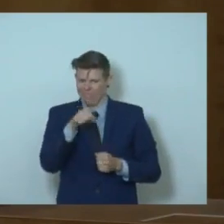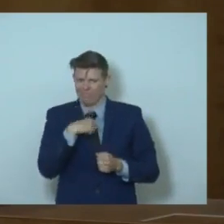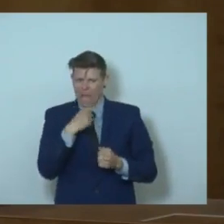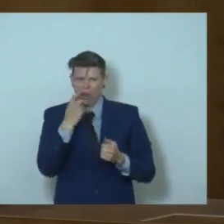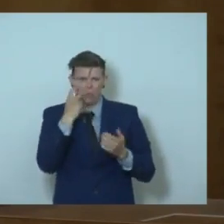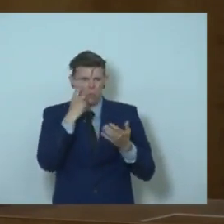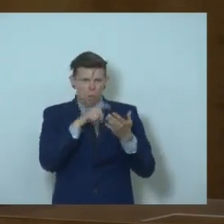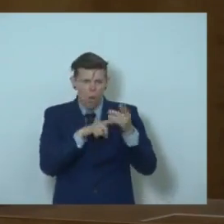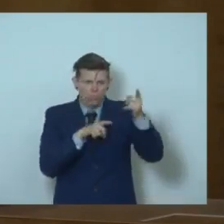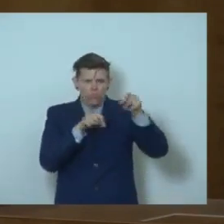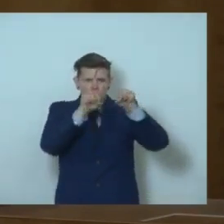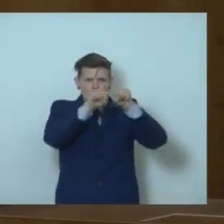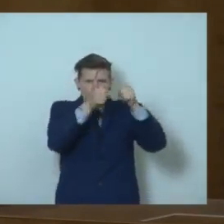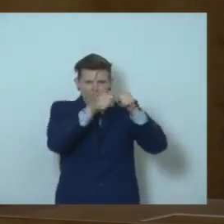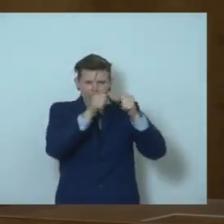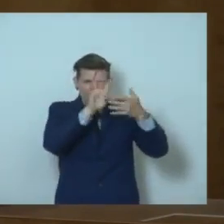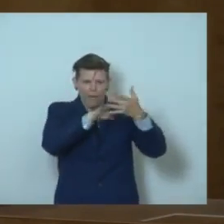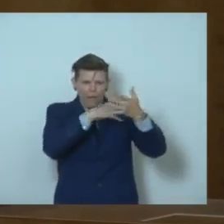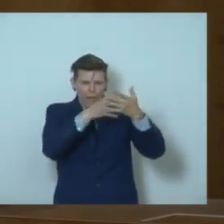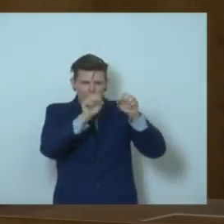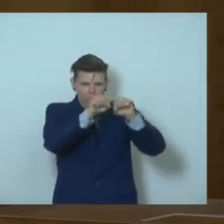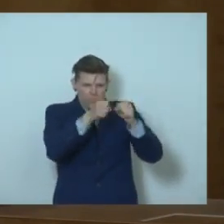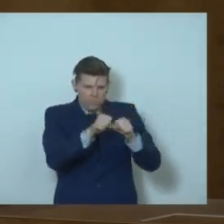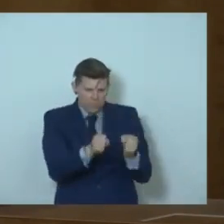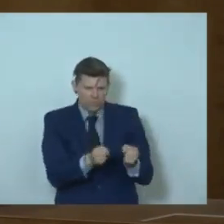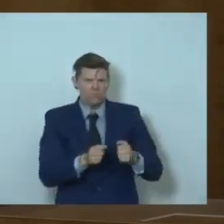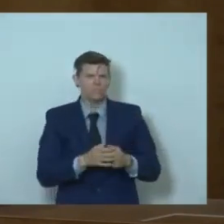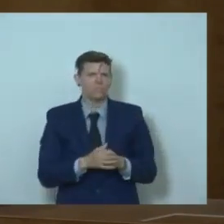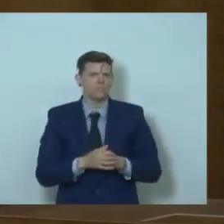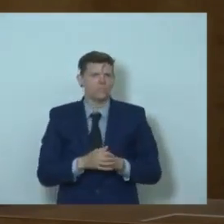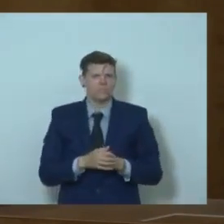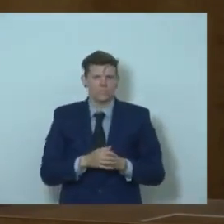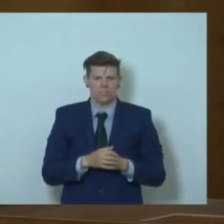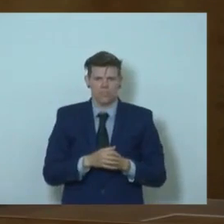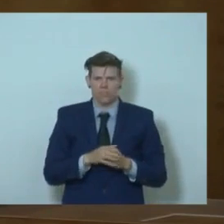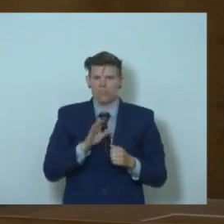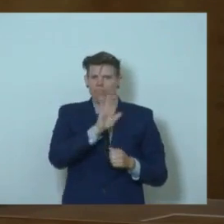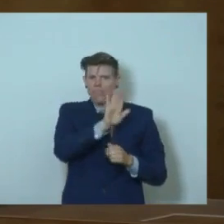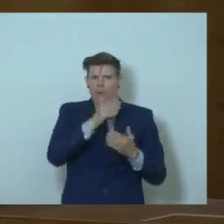SO ANYWAY, IT IS ONE OF THEM HERE IS REPORTED AT BROKEN DOWN BY PATIENTS PRE-EXISTING CONDITIONS.